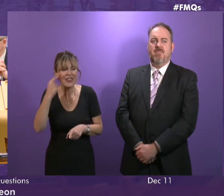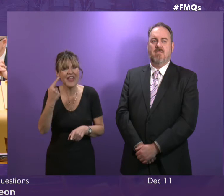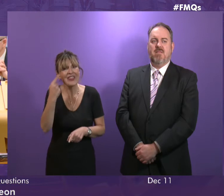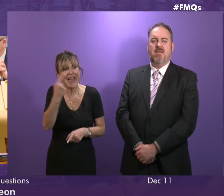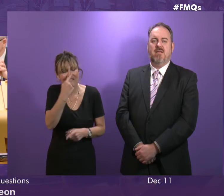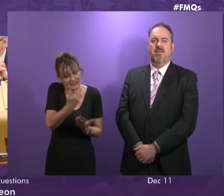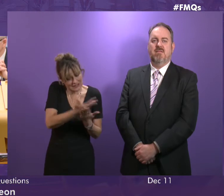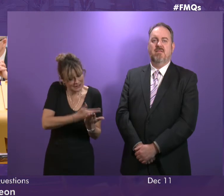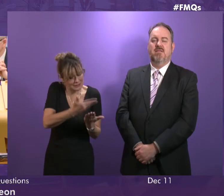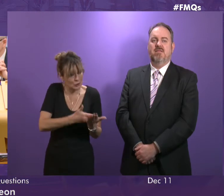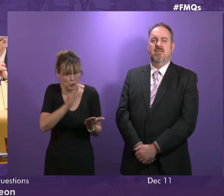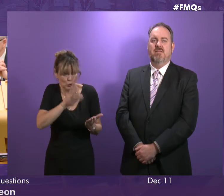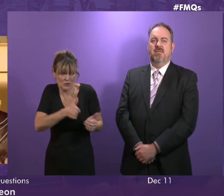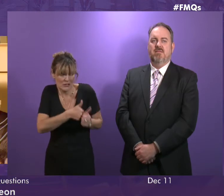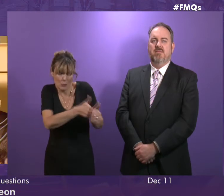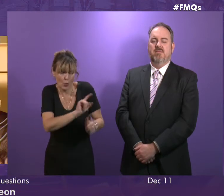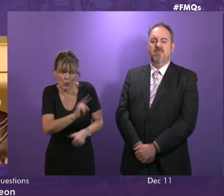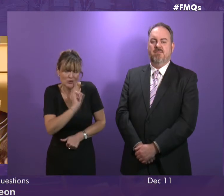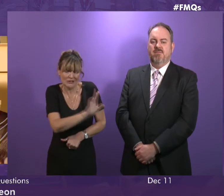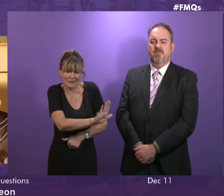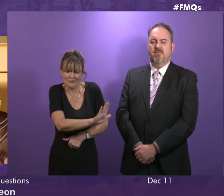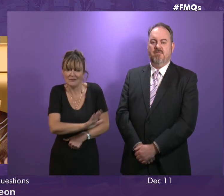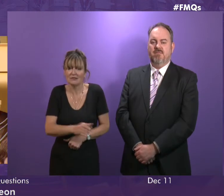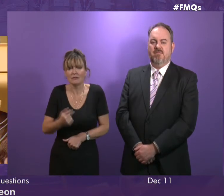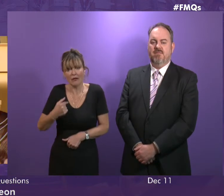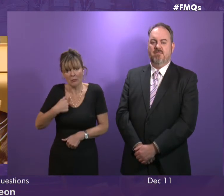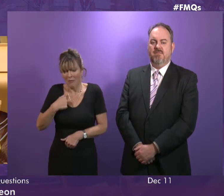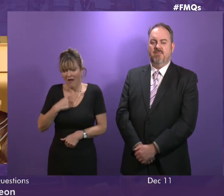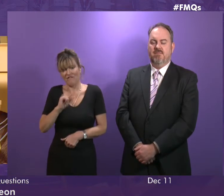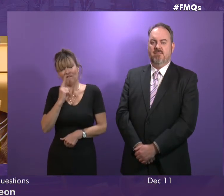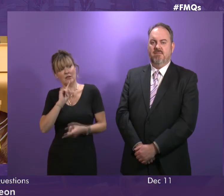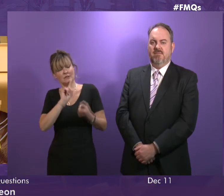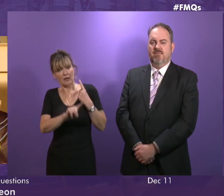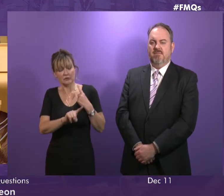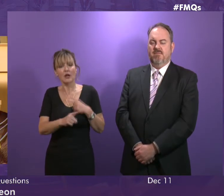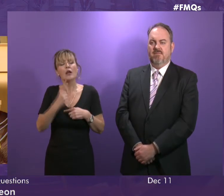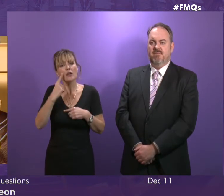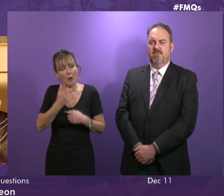in my original answer, young people should be able to take their preferred subjects.